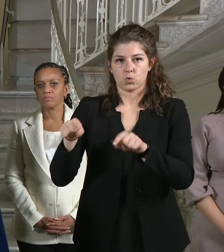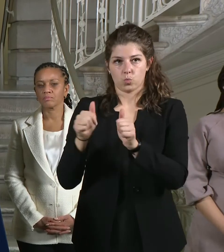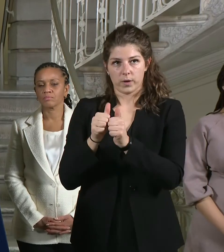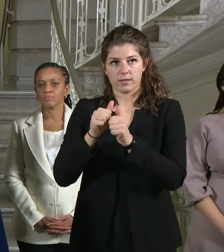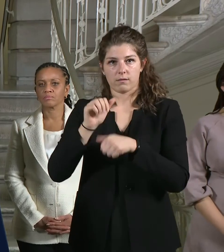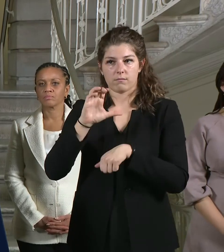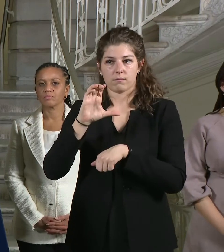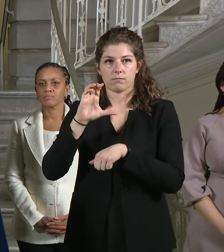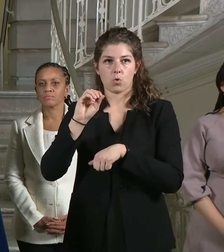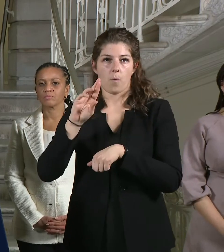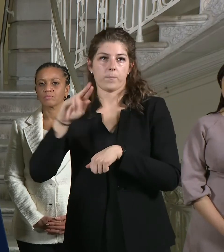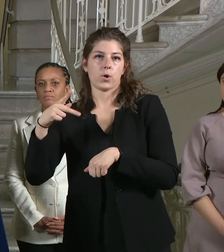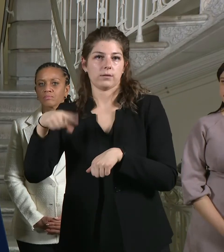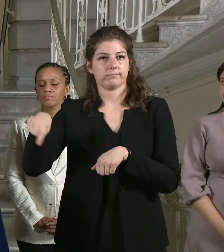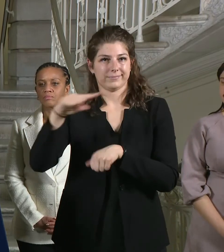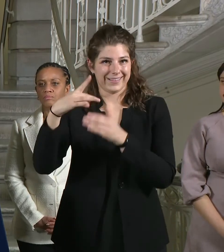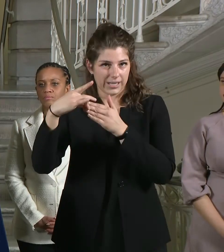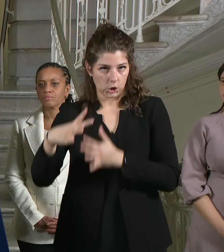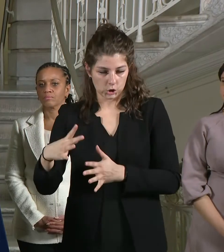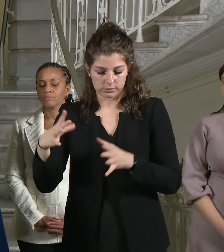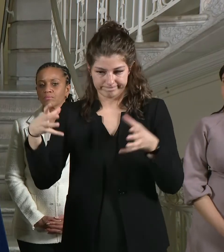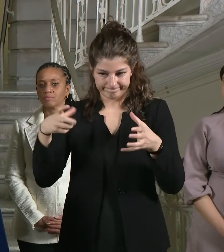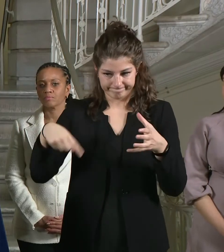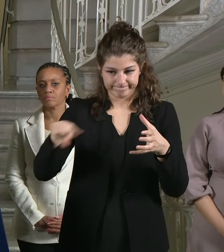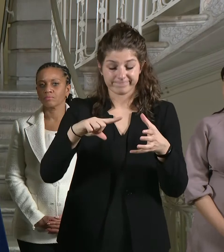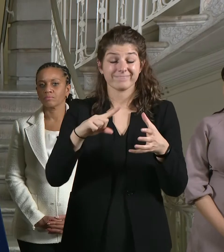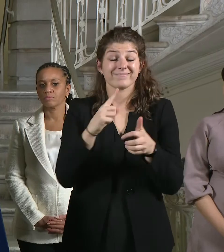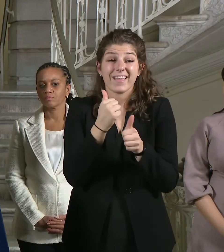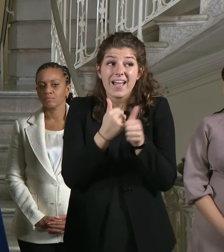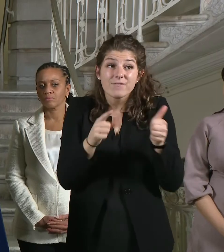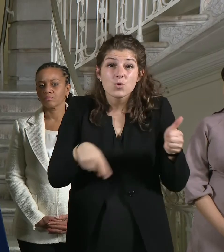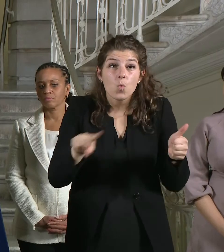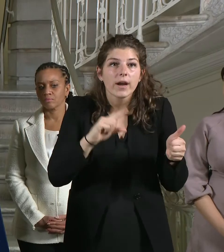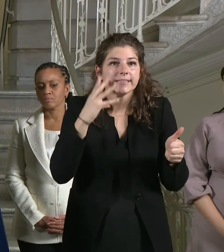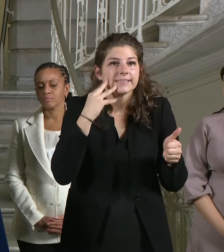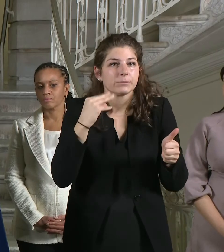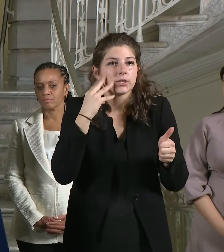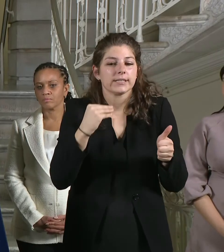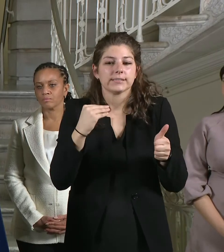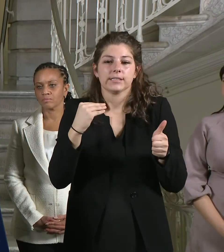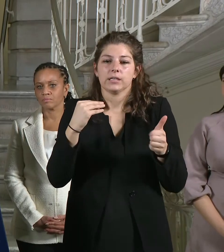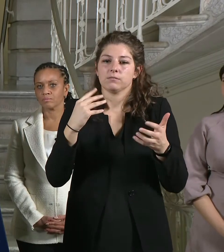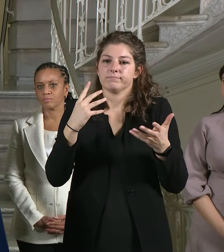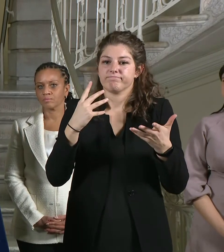MORNING, THE